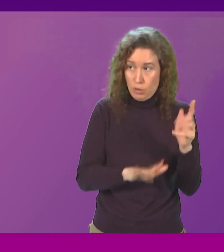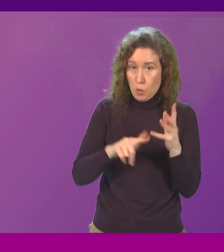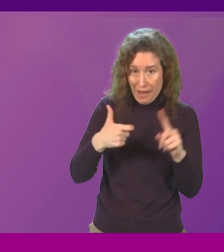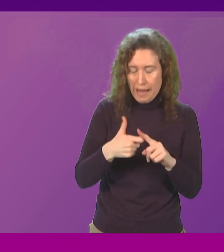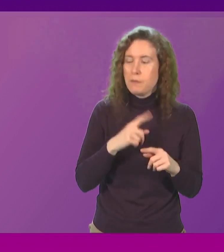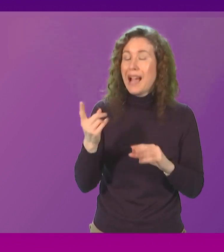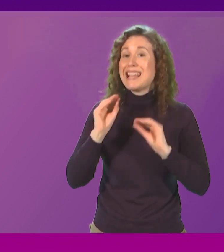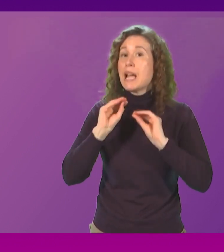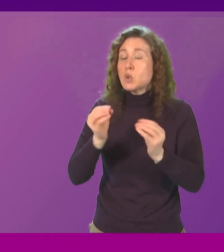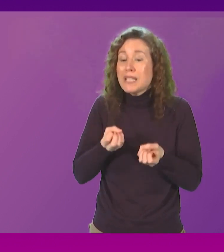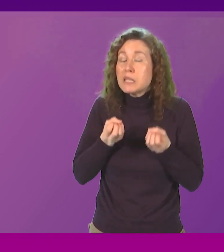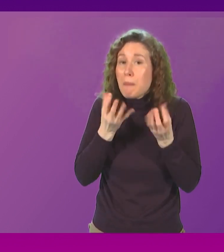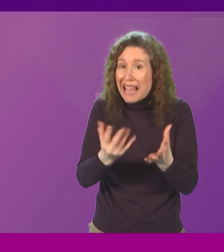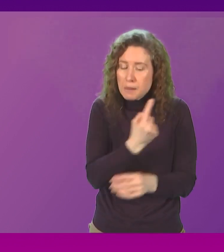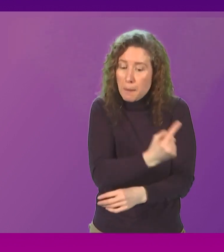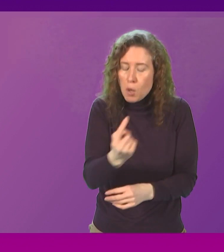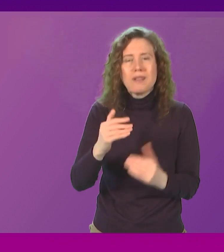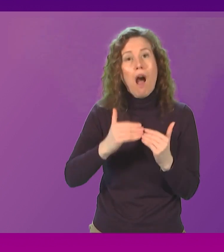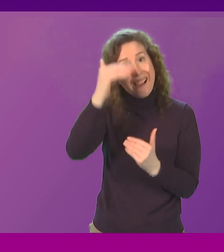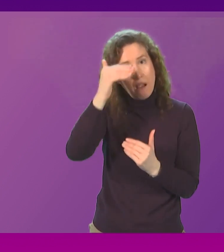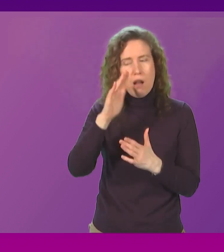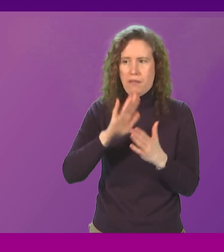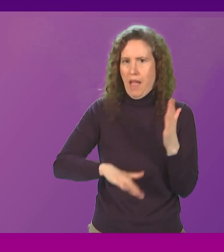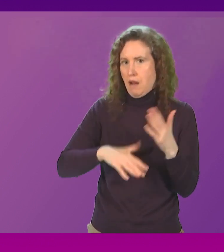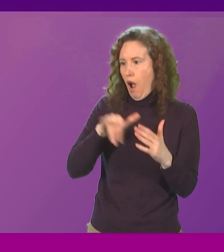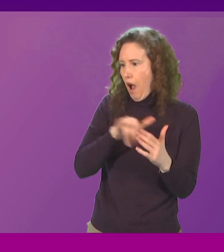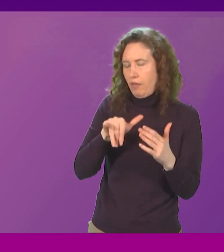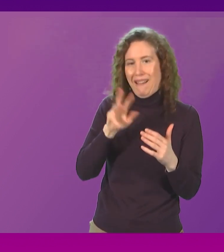spend per person is higher than in either England or Wales.